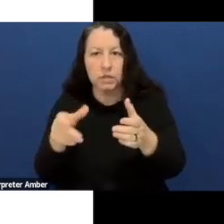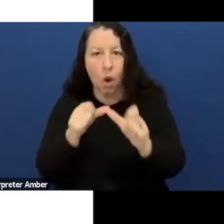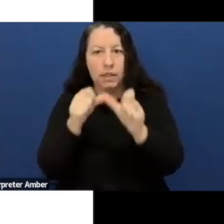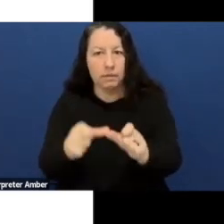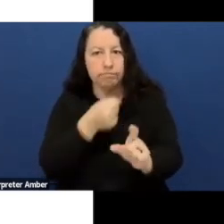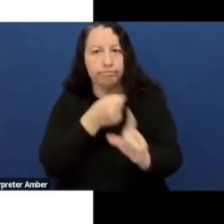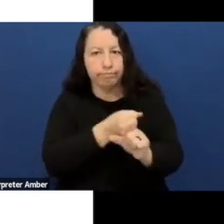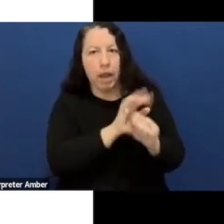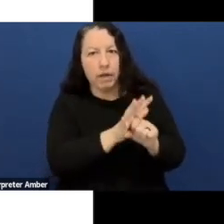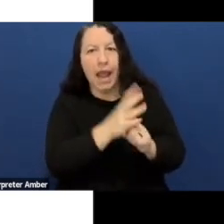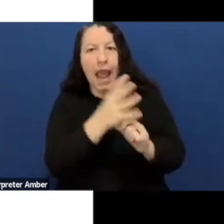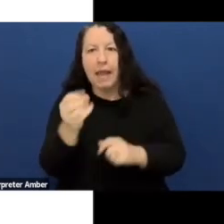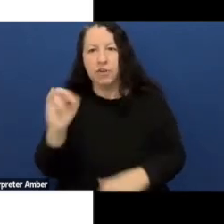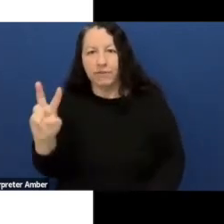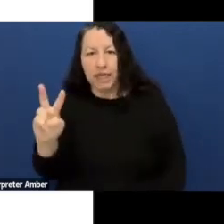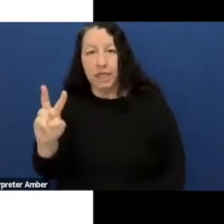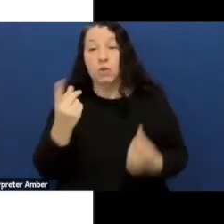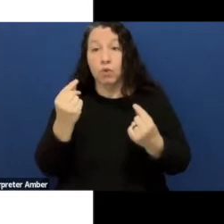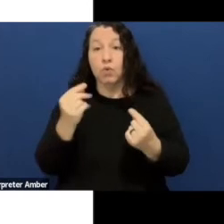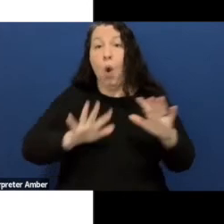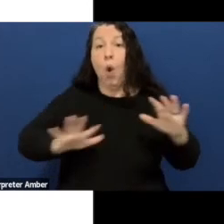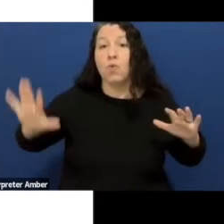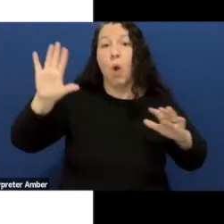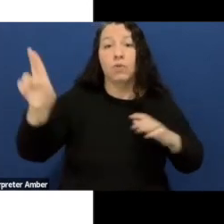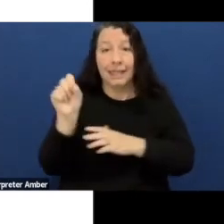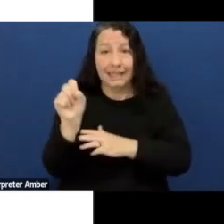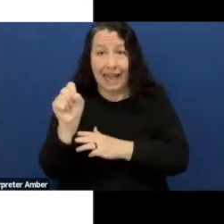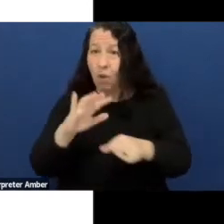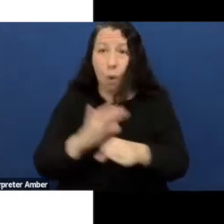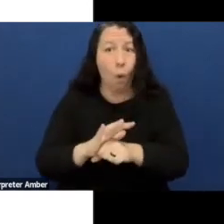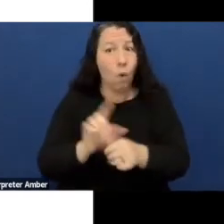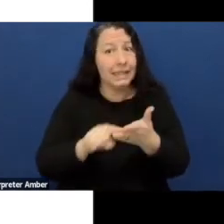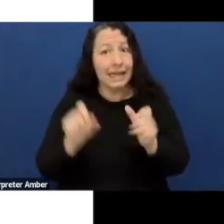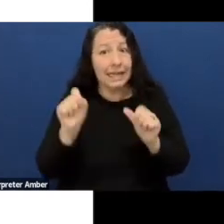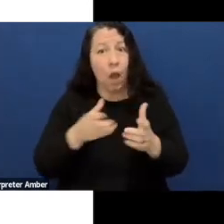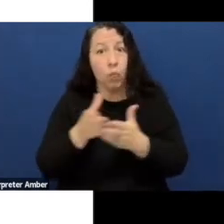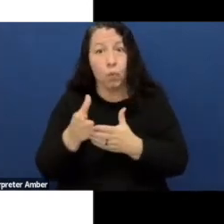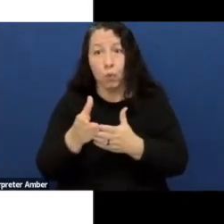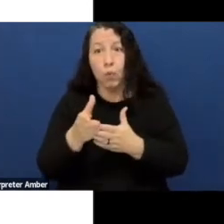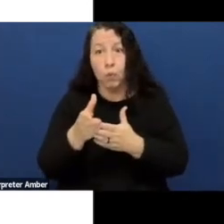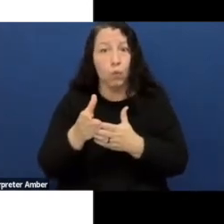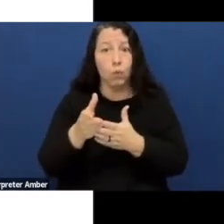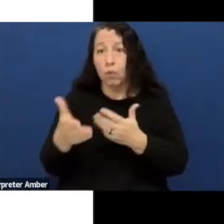with sponsored by amfAR that is specifically focused on Long COVID and HIV. And so it is